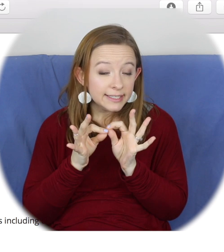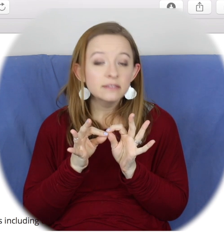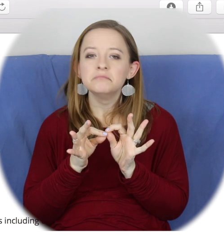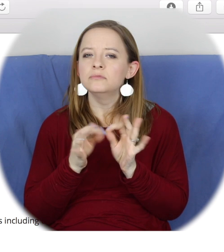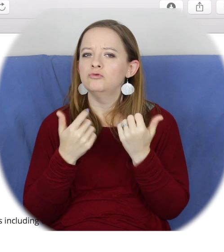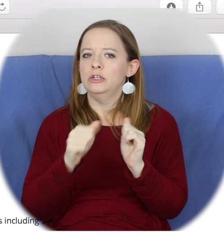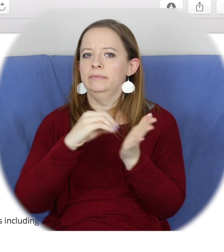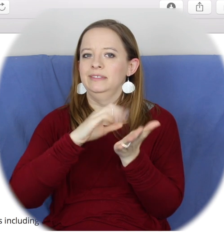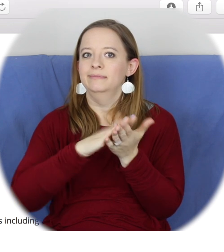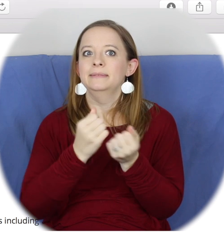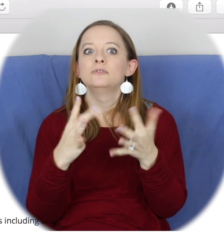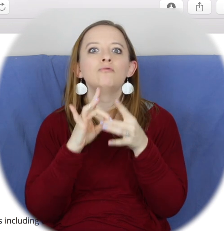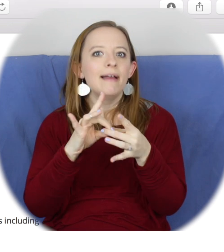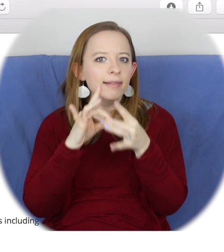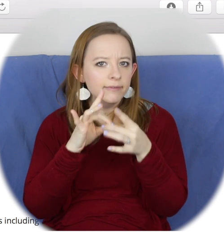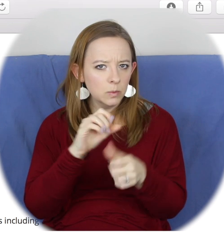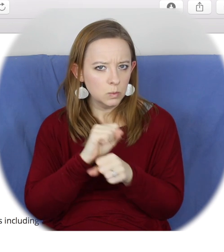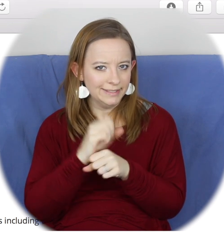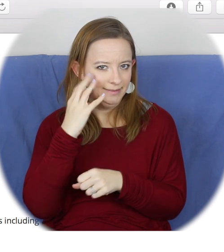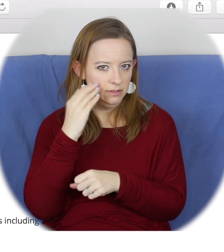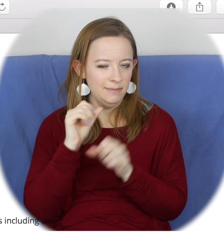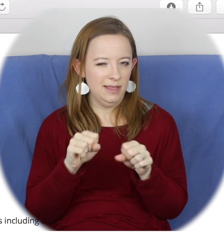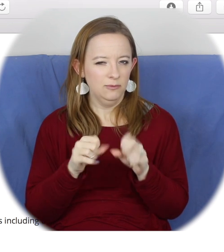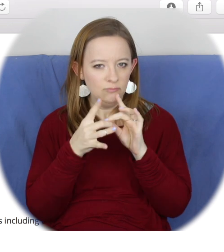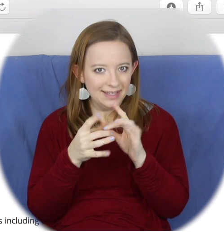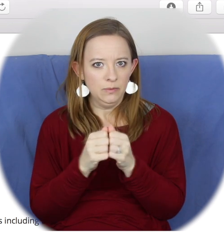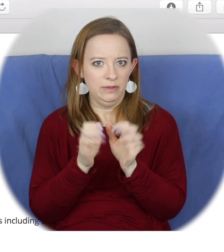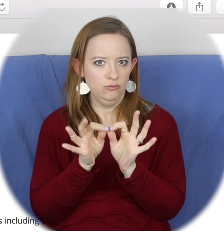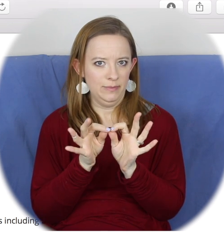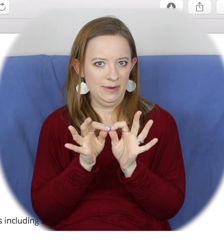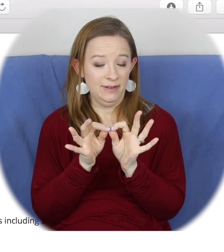to put as much relevant work experience that you can, that relates to interpreting.